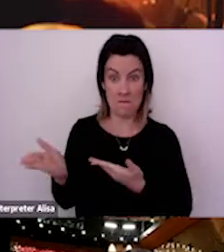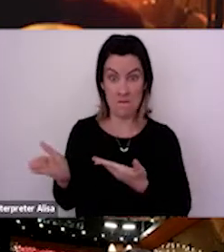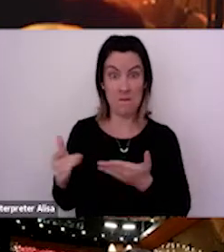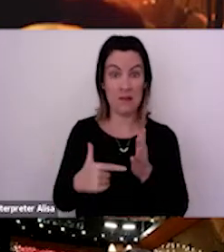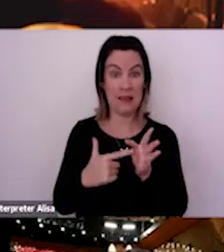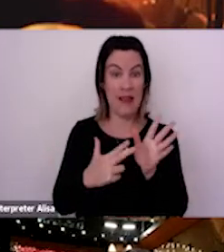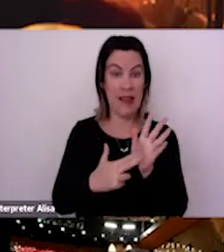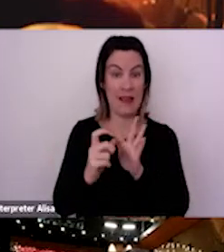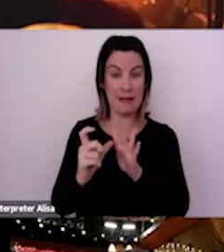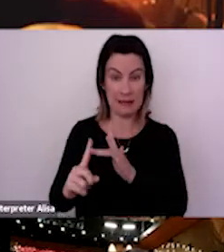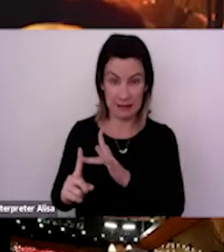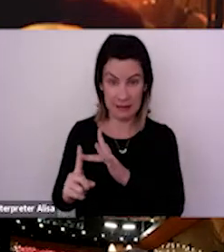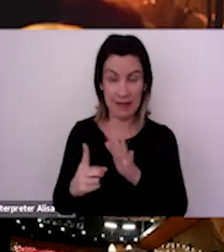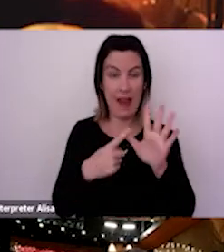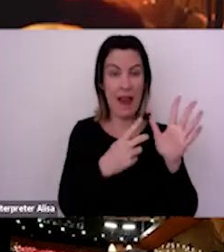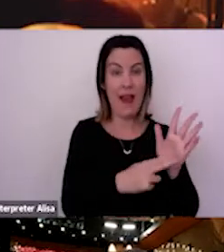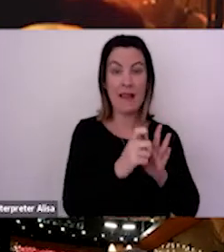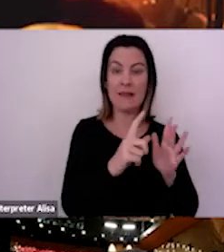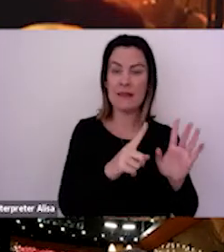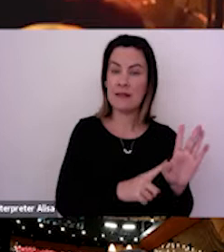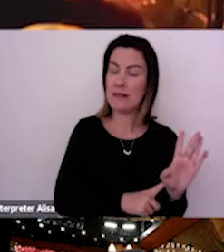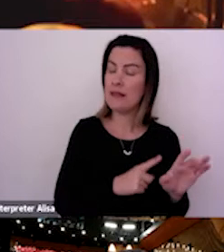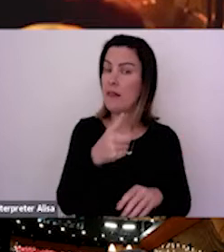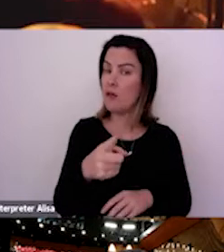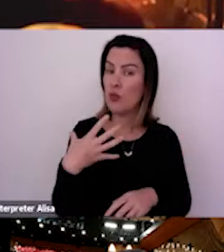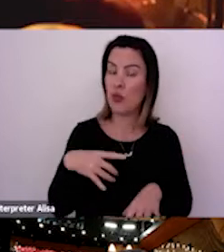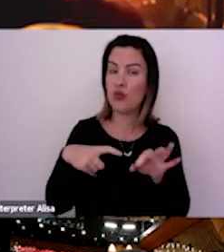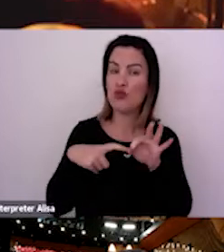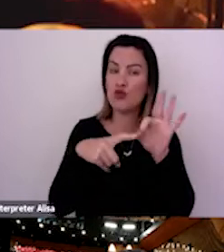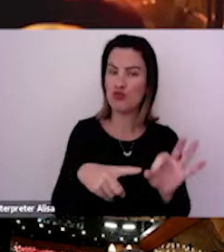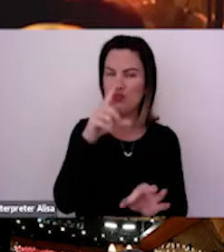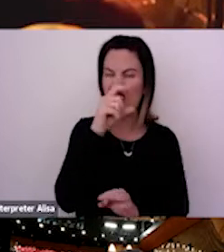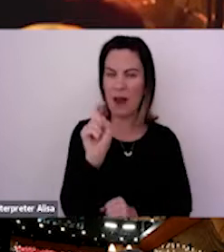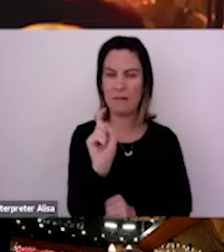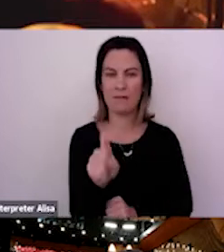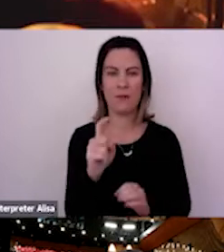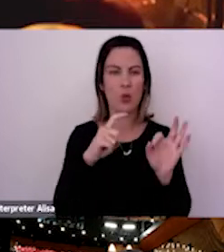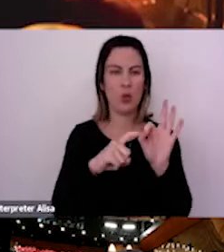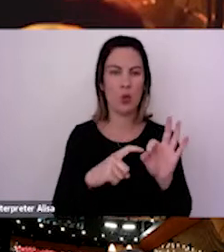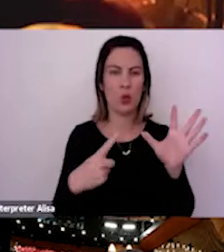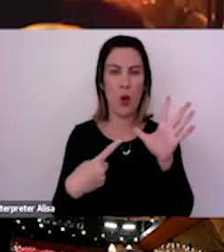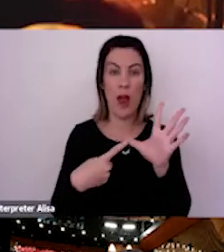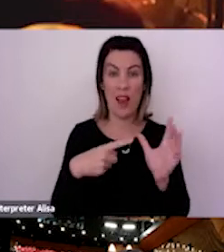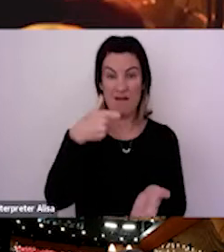of the discussion, please feel free to write in the Q&A box that we have on Zoom down the boot throm and we will